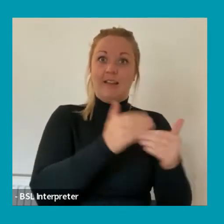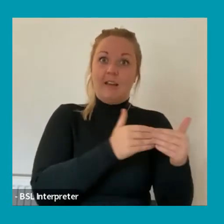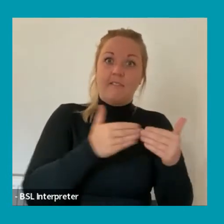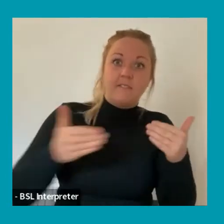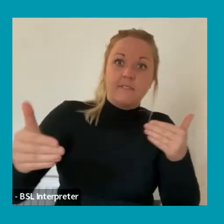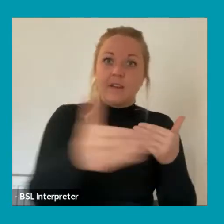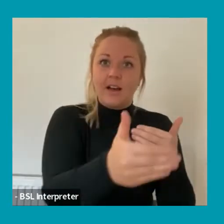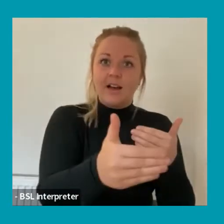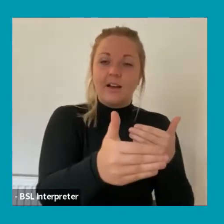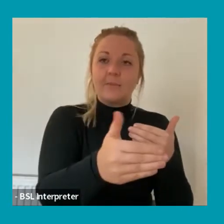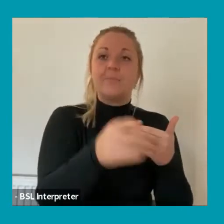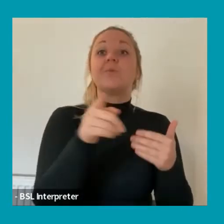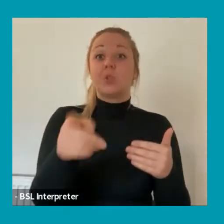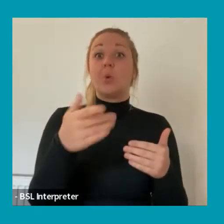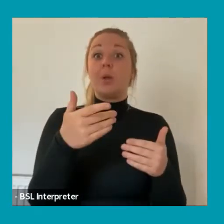They came on a journey and got there.